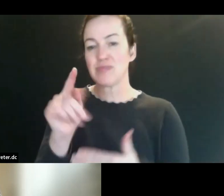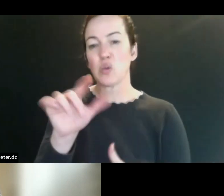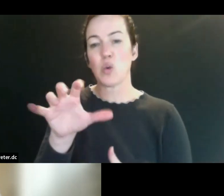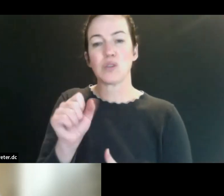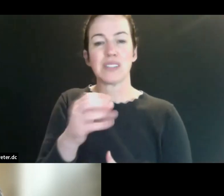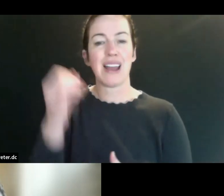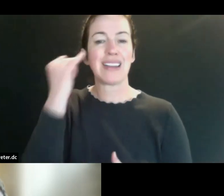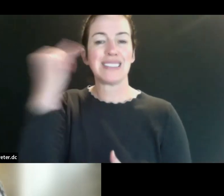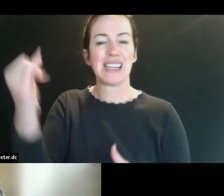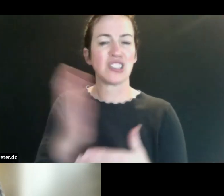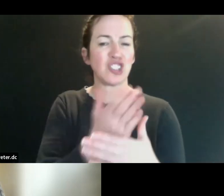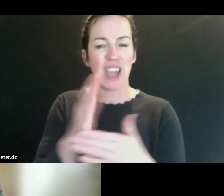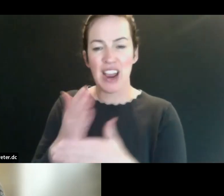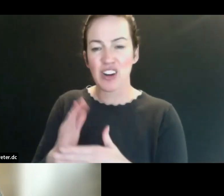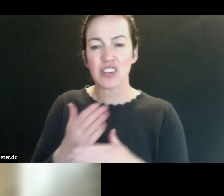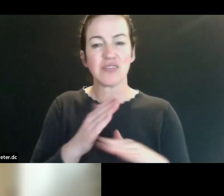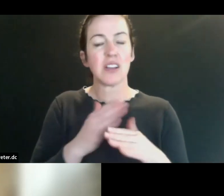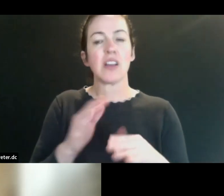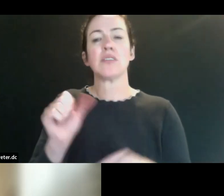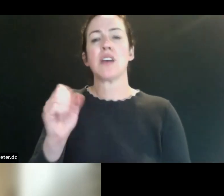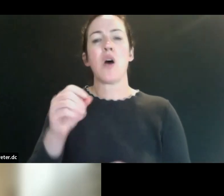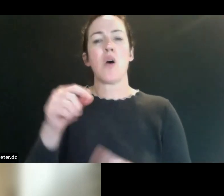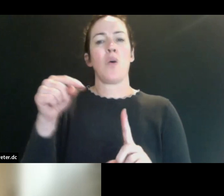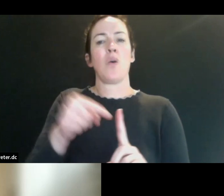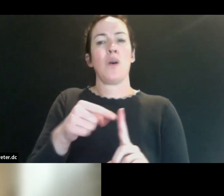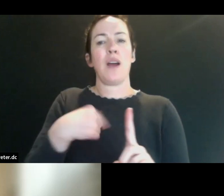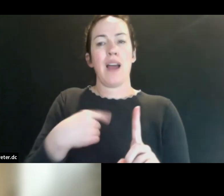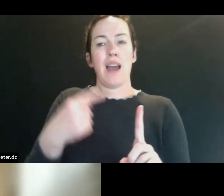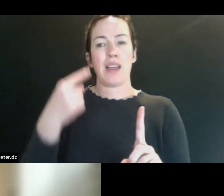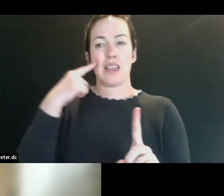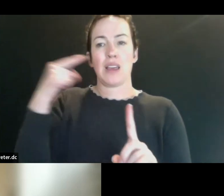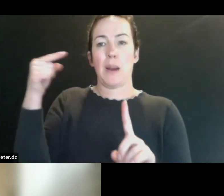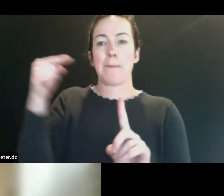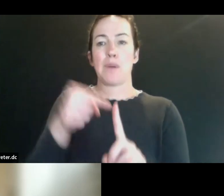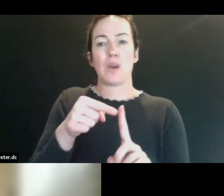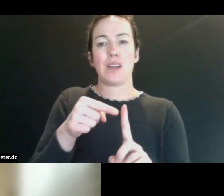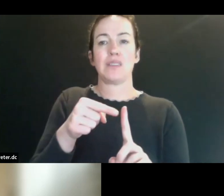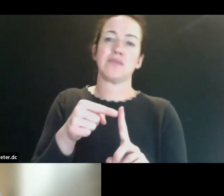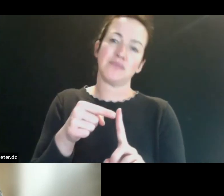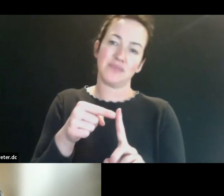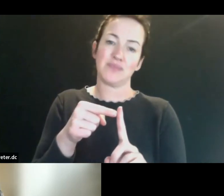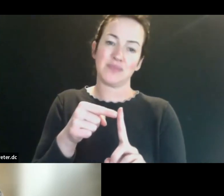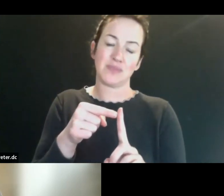So absolutely loved that and in terms of that, I think the point being is that…in a small